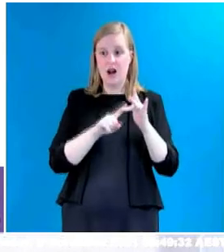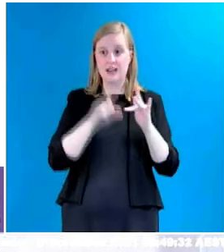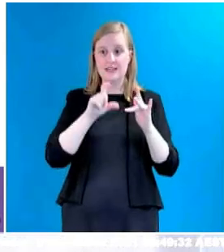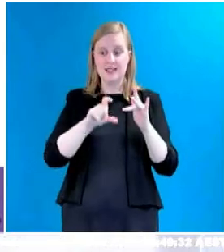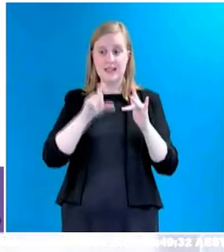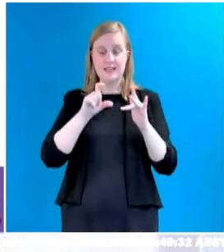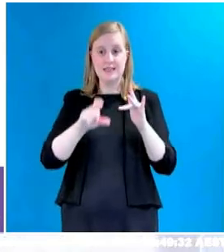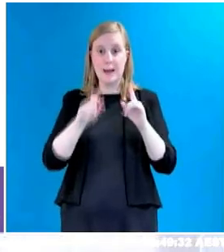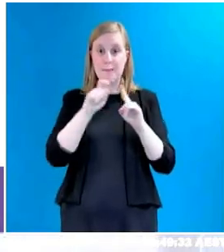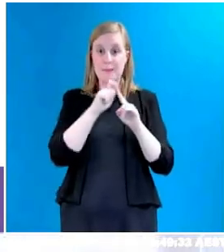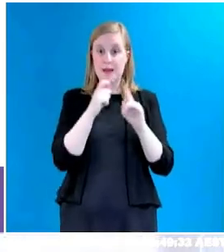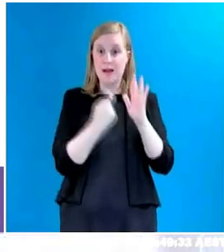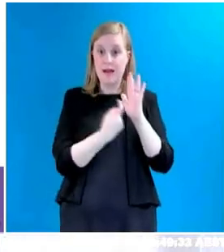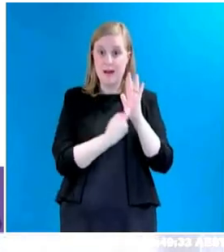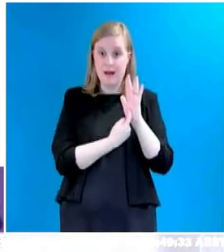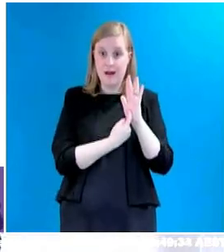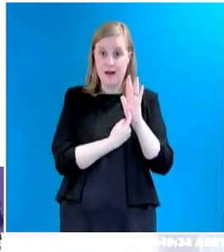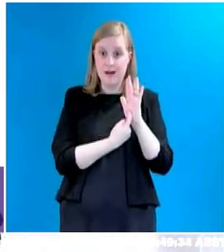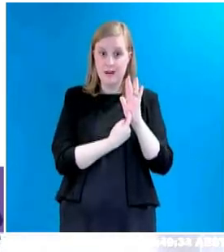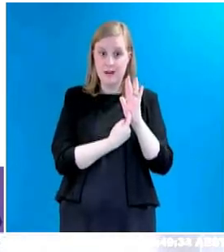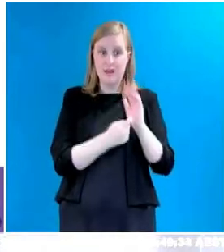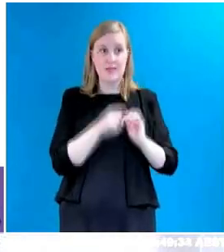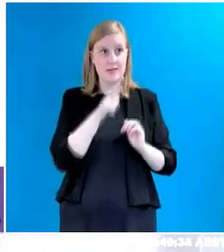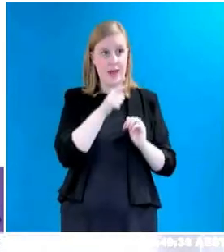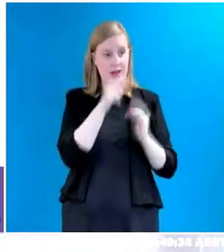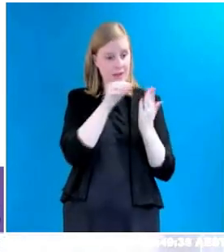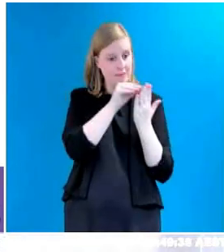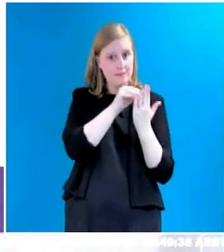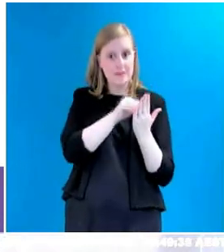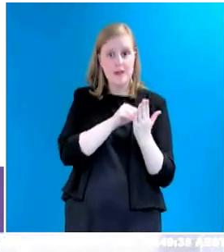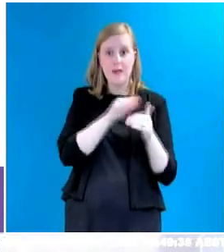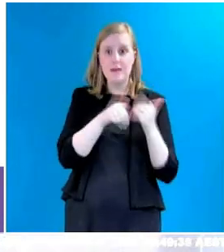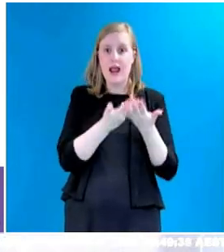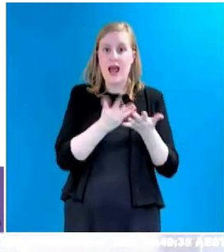Was it the case that the consultative committee thought one of the effective